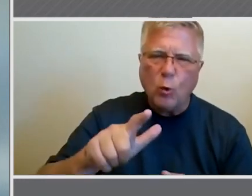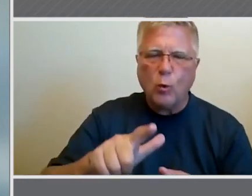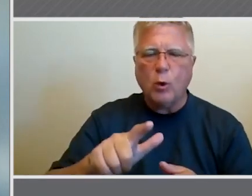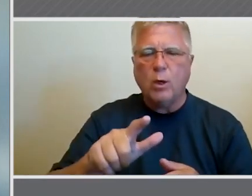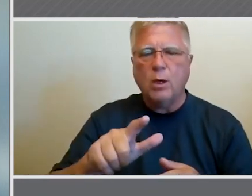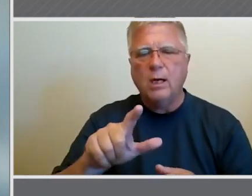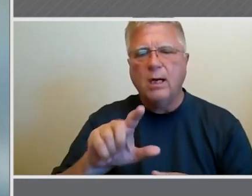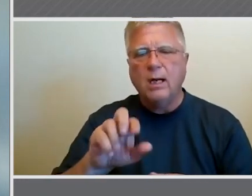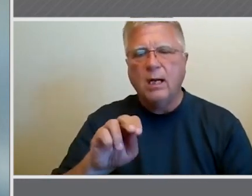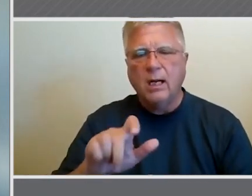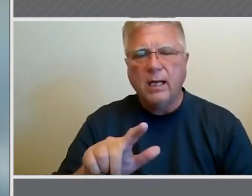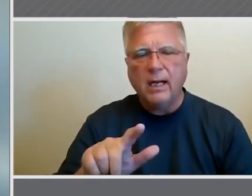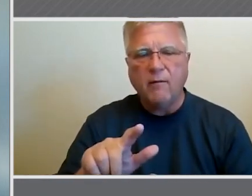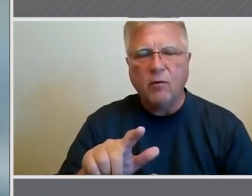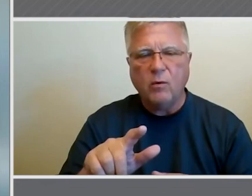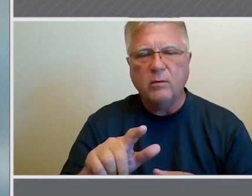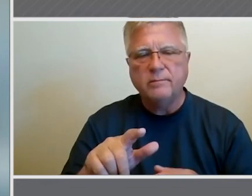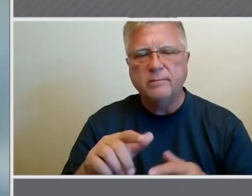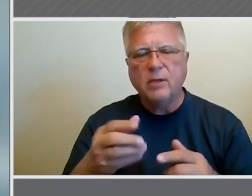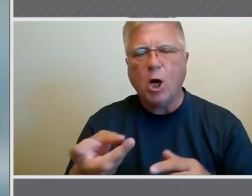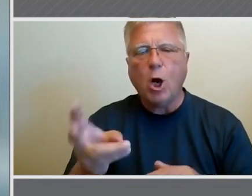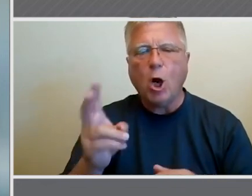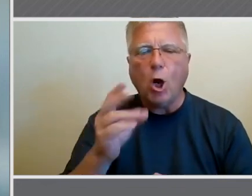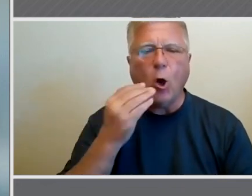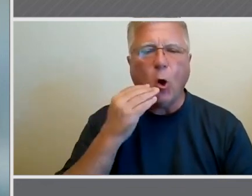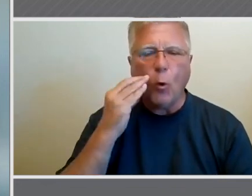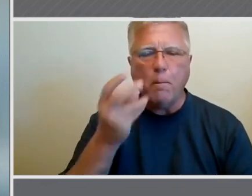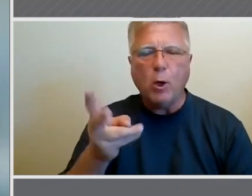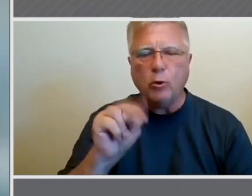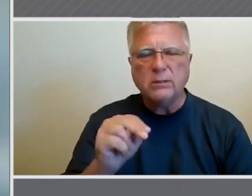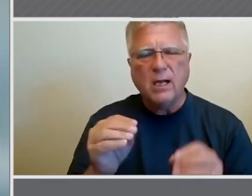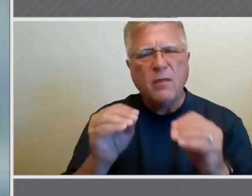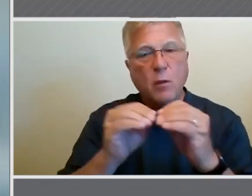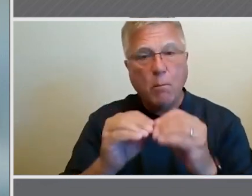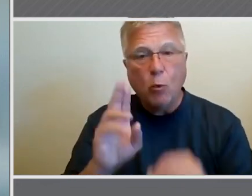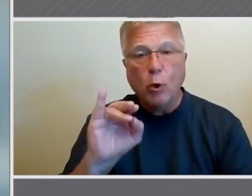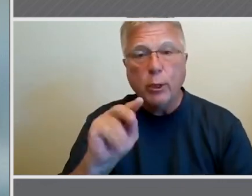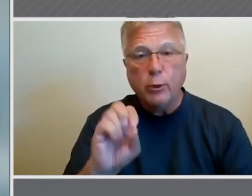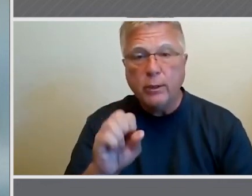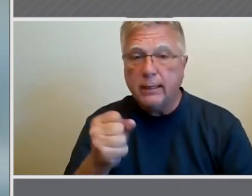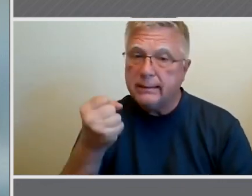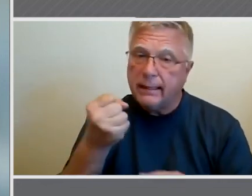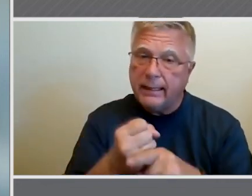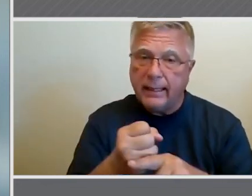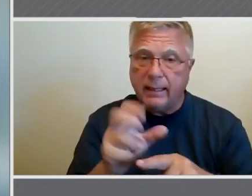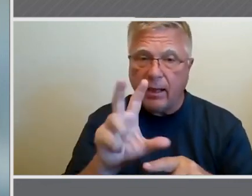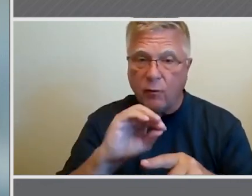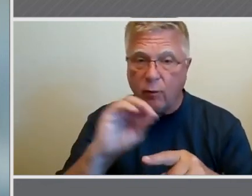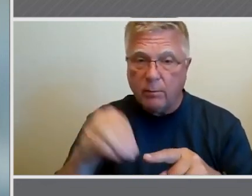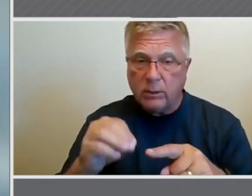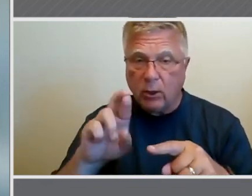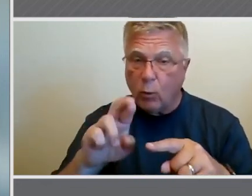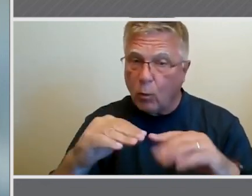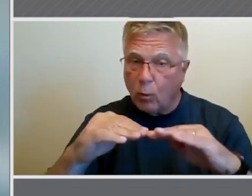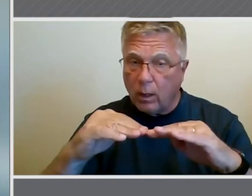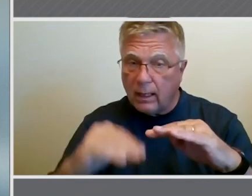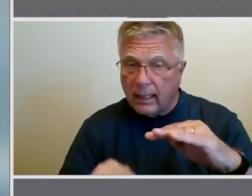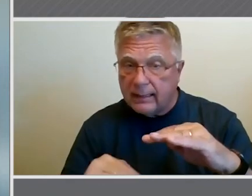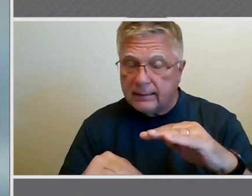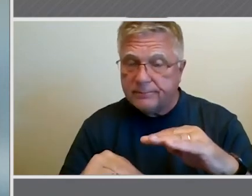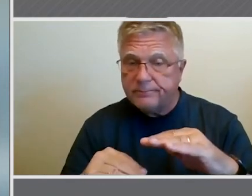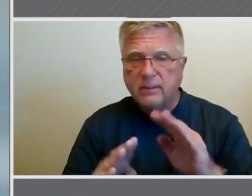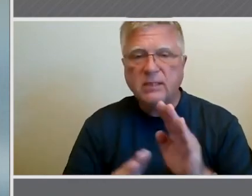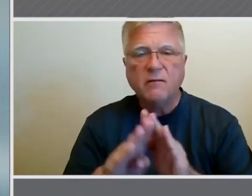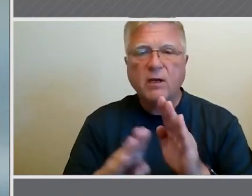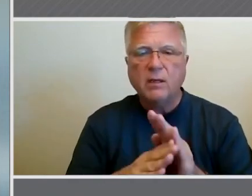Am I units, more units that hit 30% am I or less developers are going to receive a larger